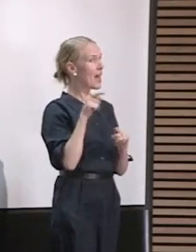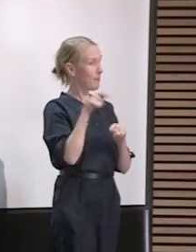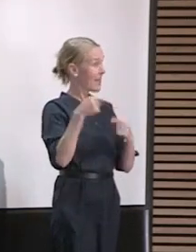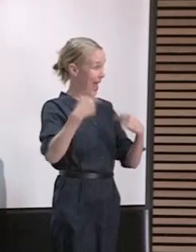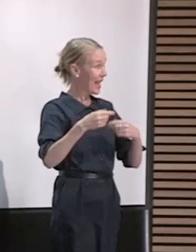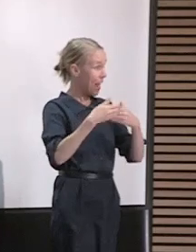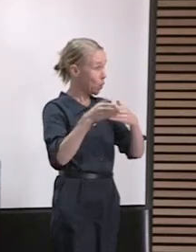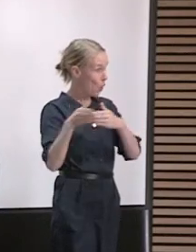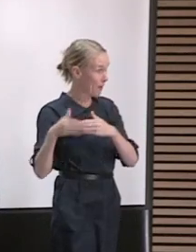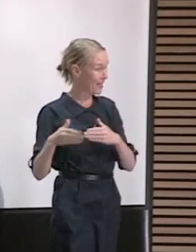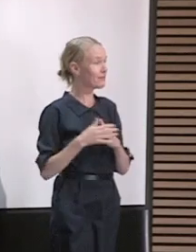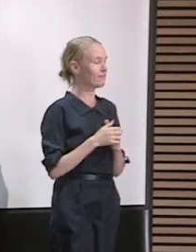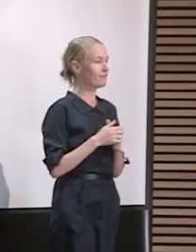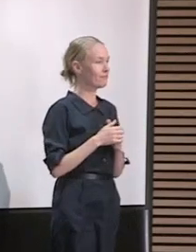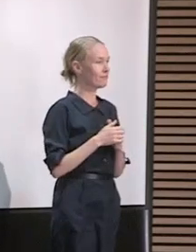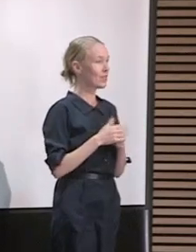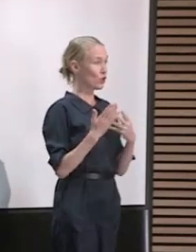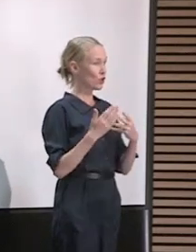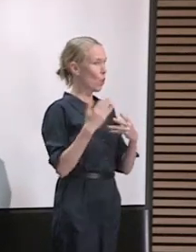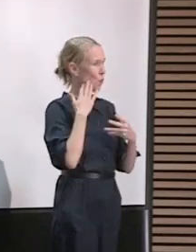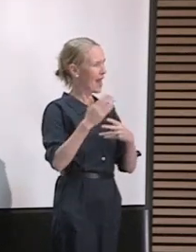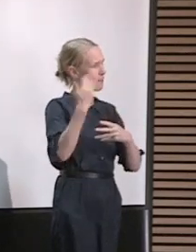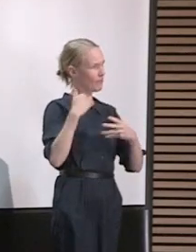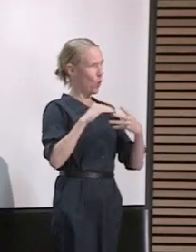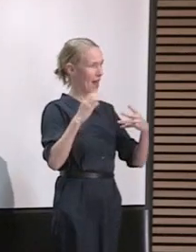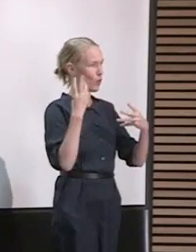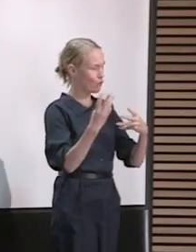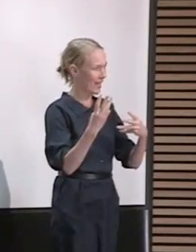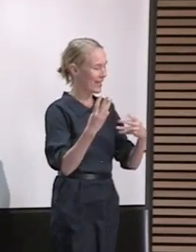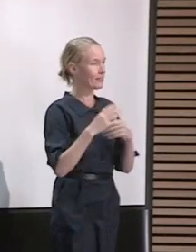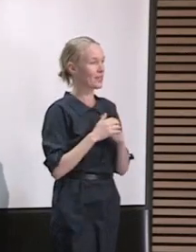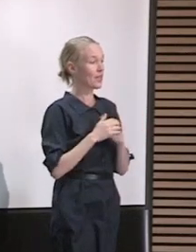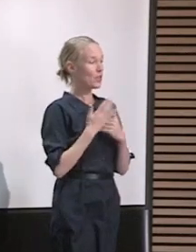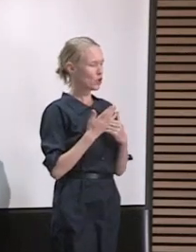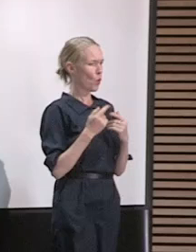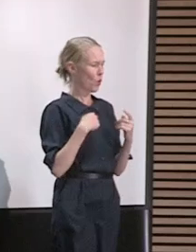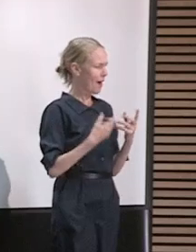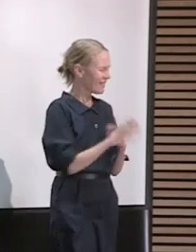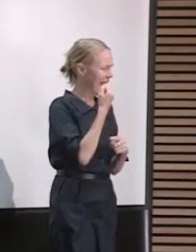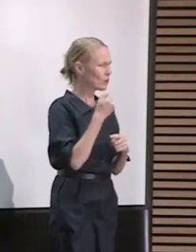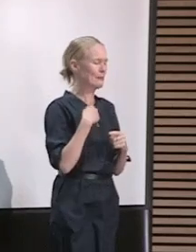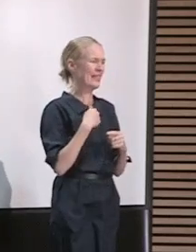Level 3, these banks and credit unions and so on had been allowed to open. At one